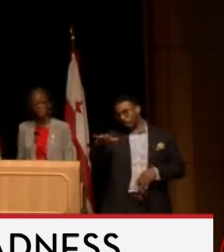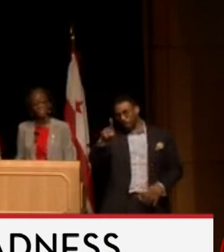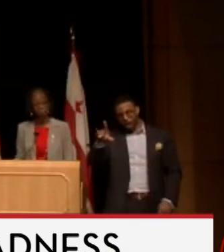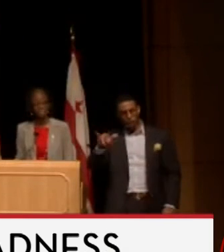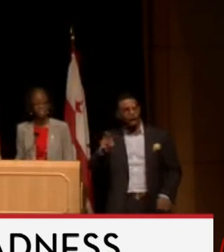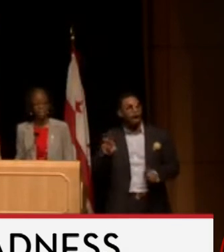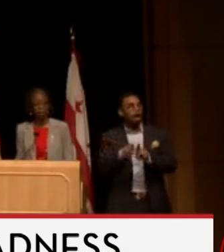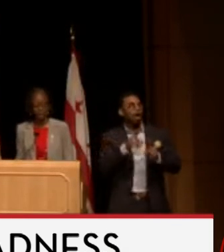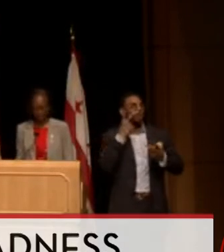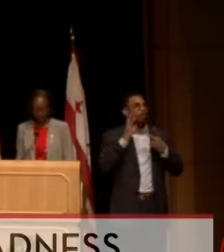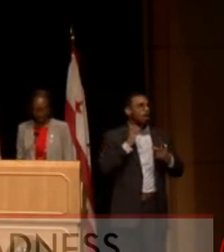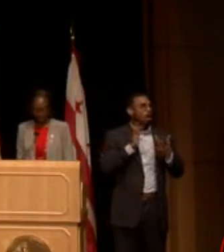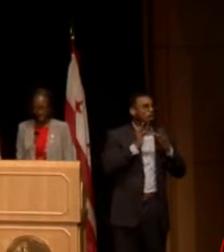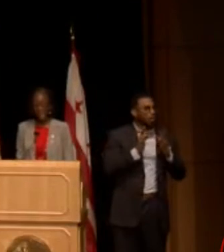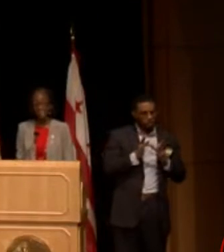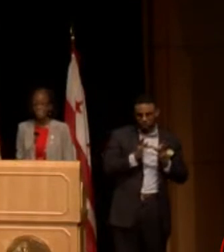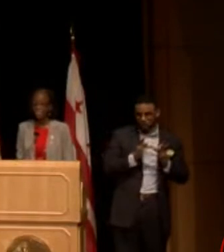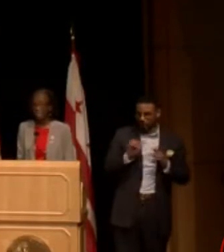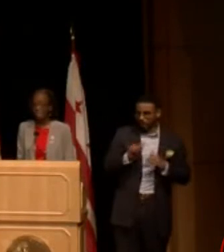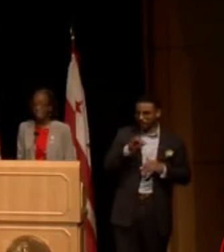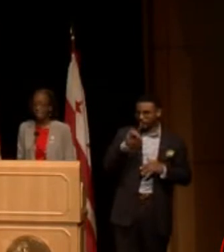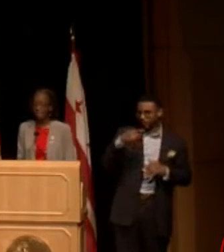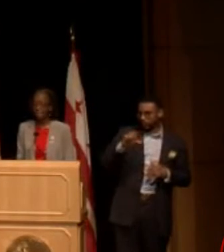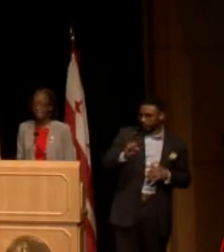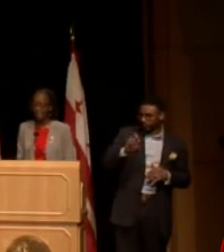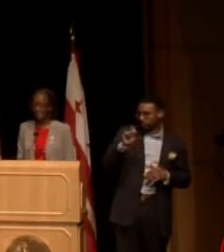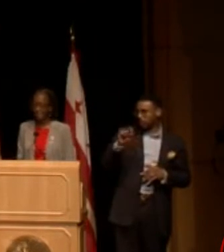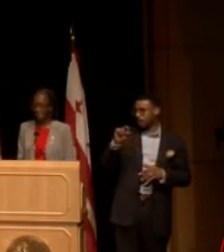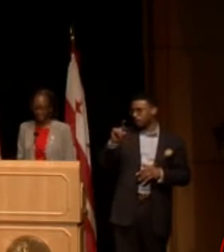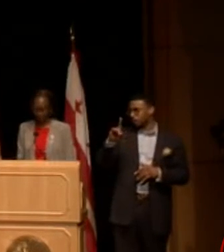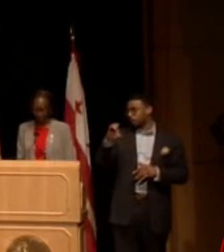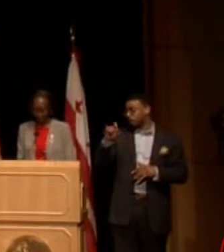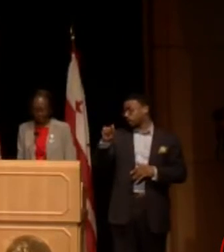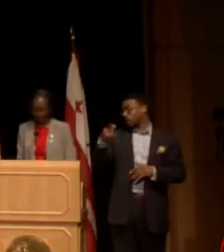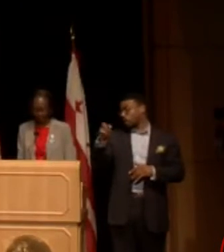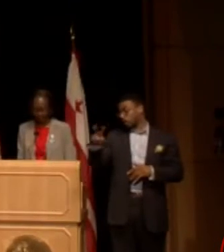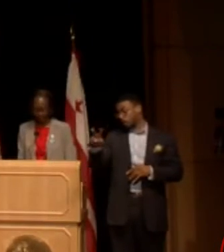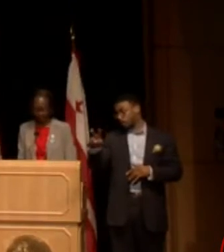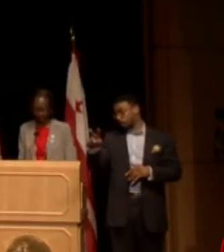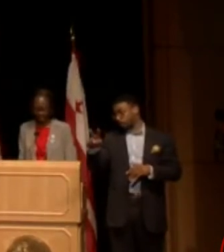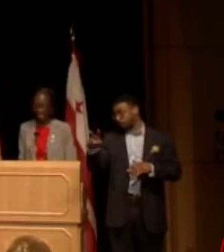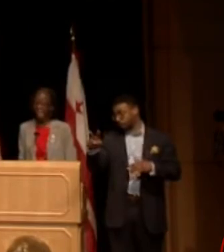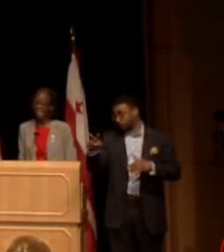WELL AS VISIT OUR WEBSITE AT DGS.DC.GOV.